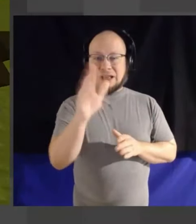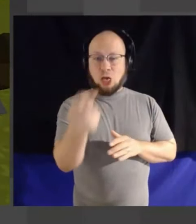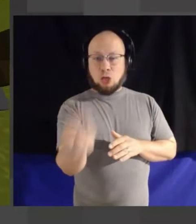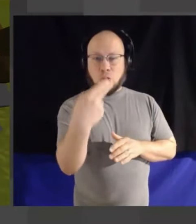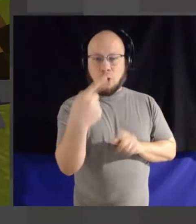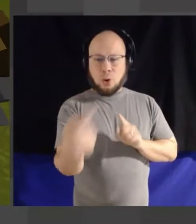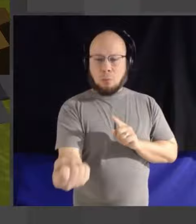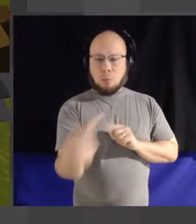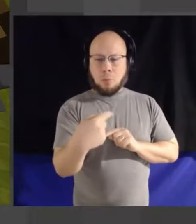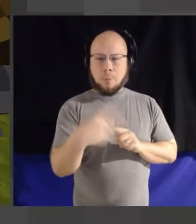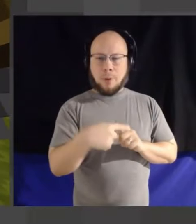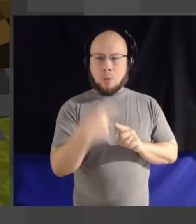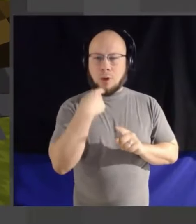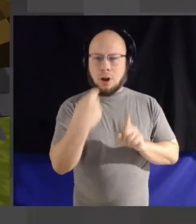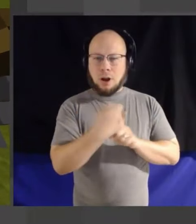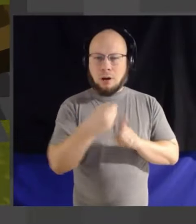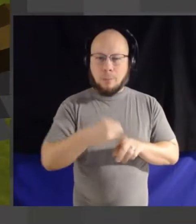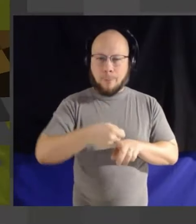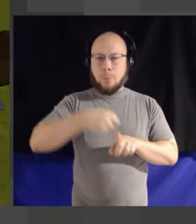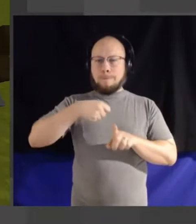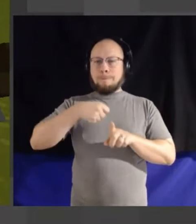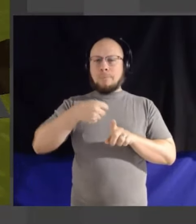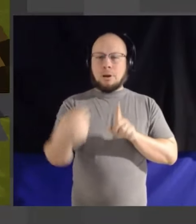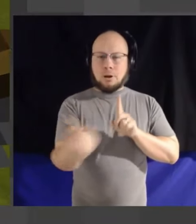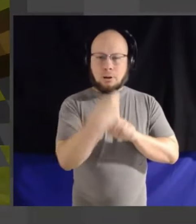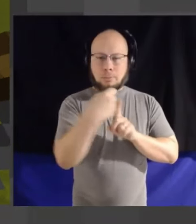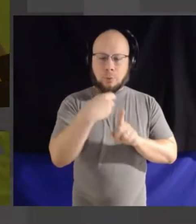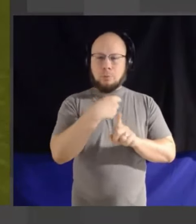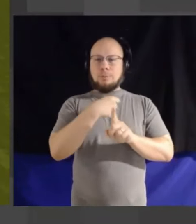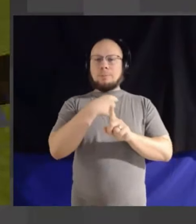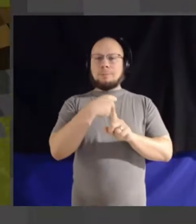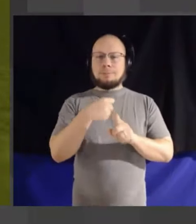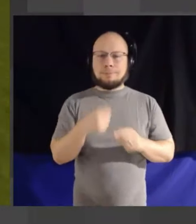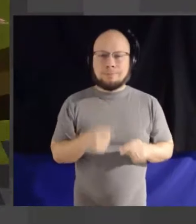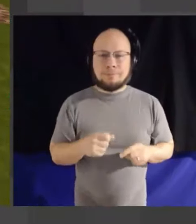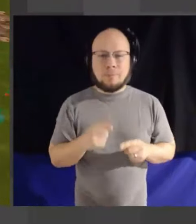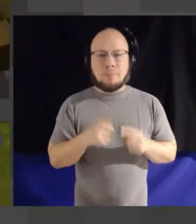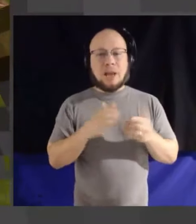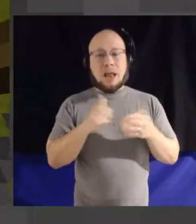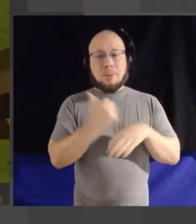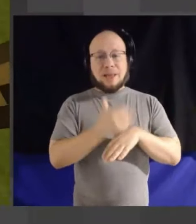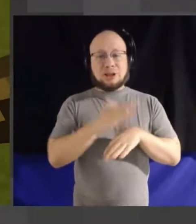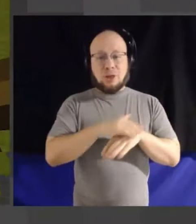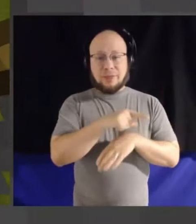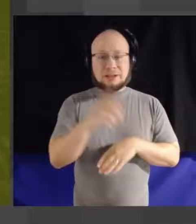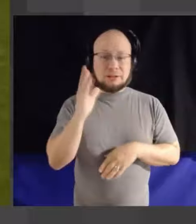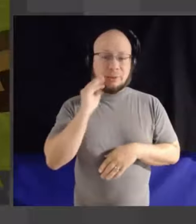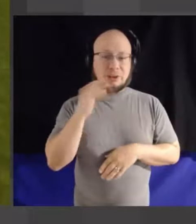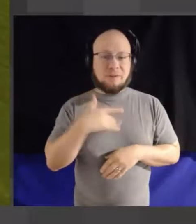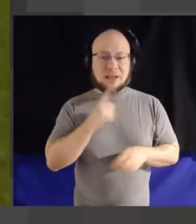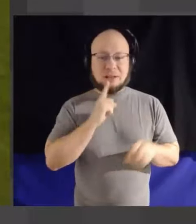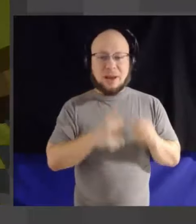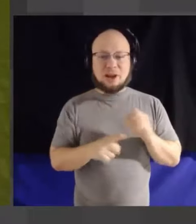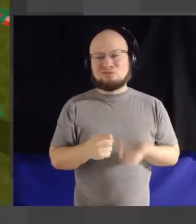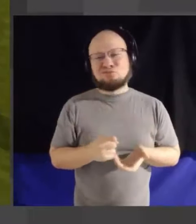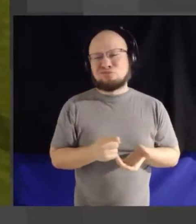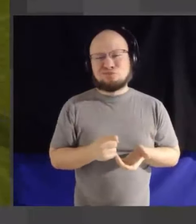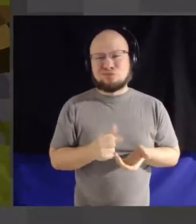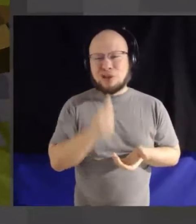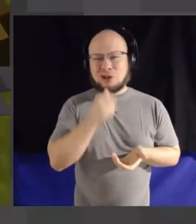THEY DON'T FLY AS FAR AS A% REGULAR TOMATO BUT THEY KNOCK YOU BACK A LOT MORE.